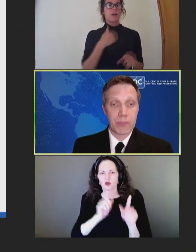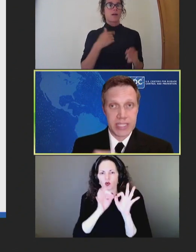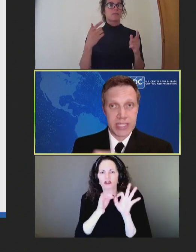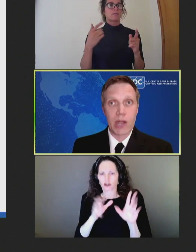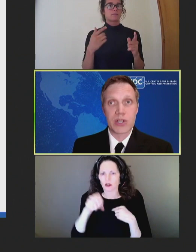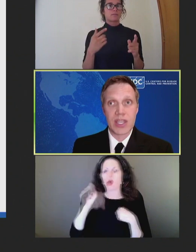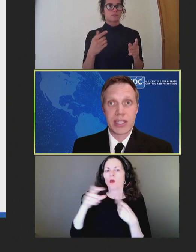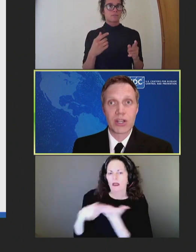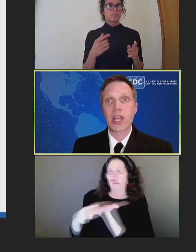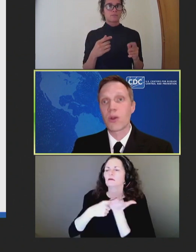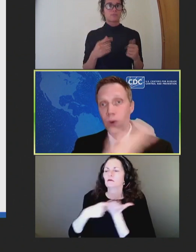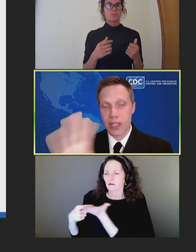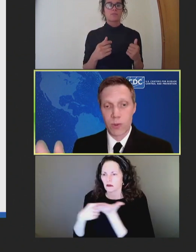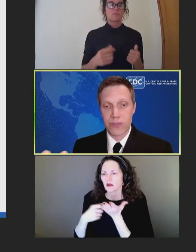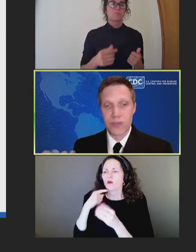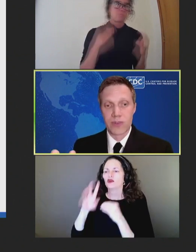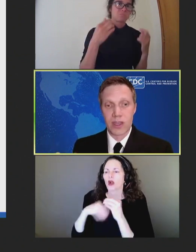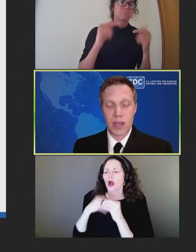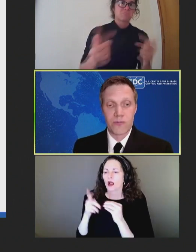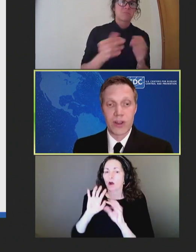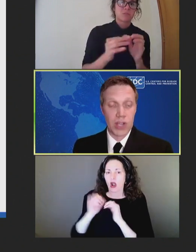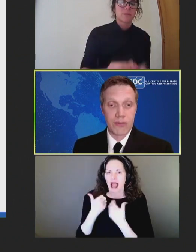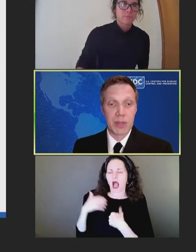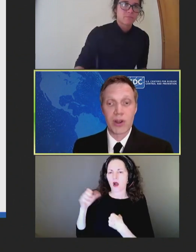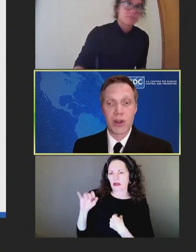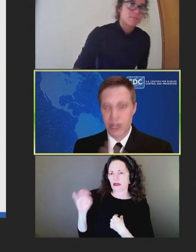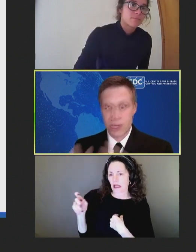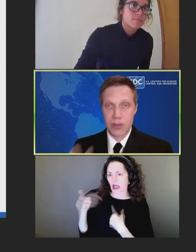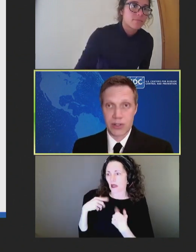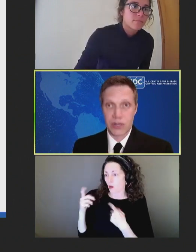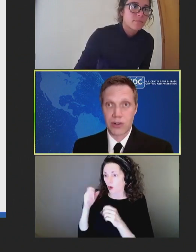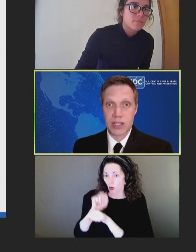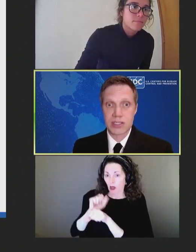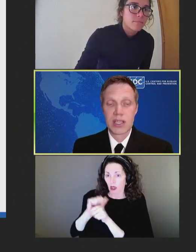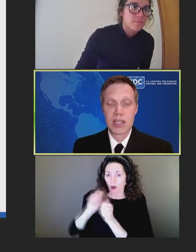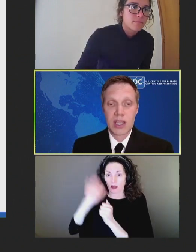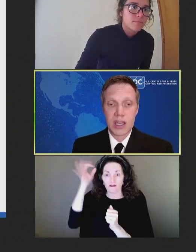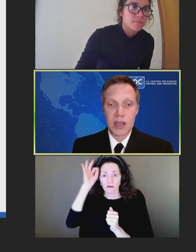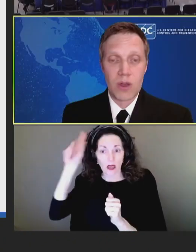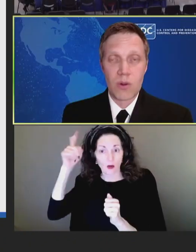least our side here, working with federal government partners and partners across a